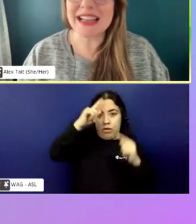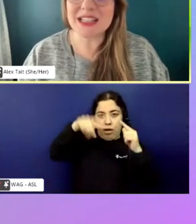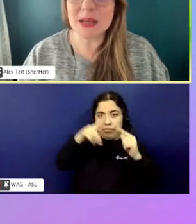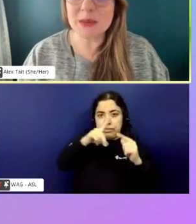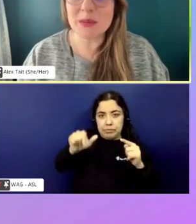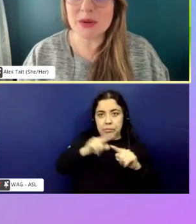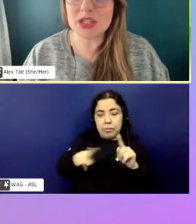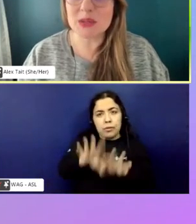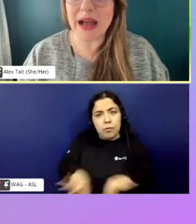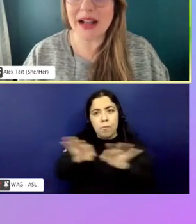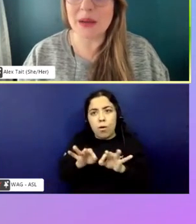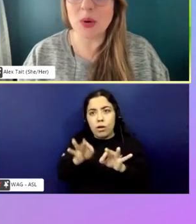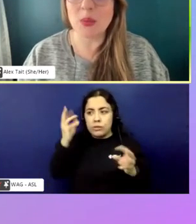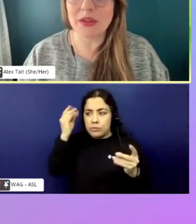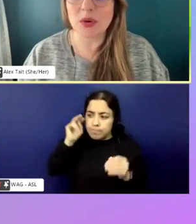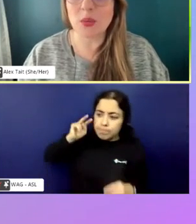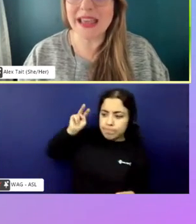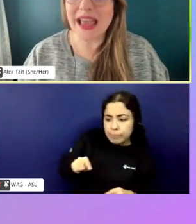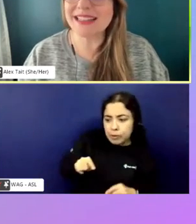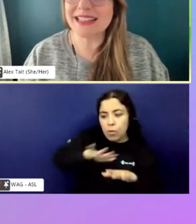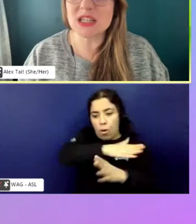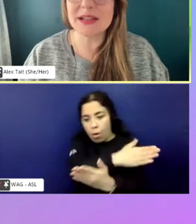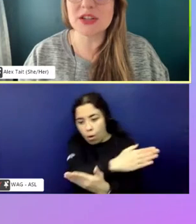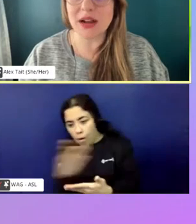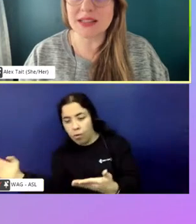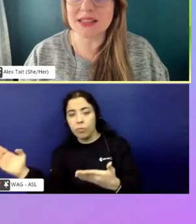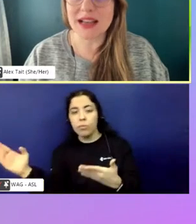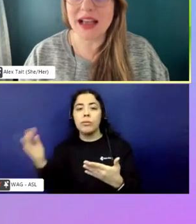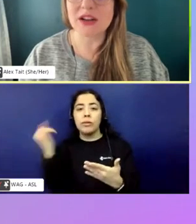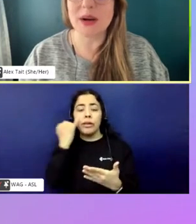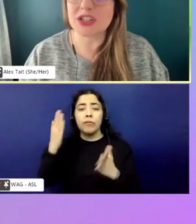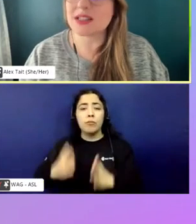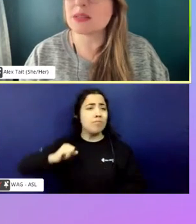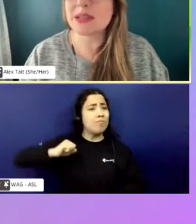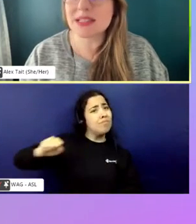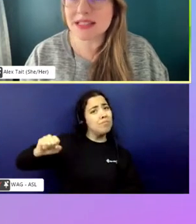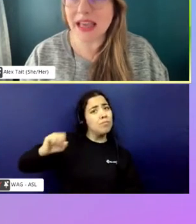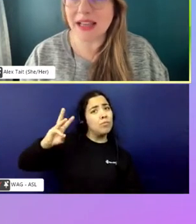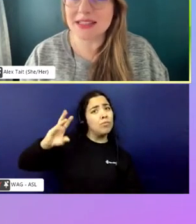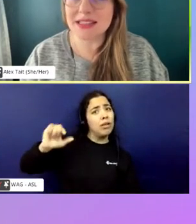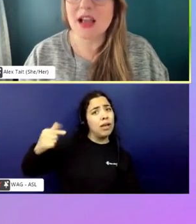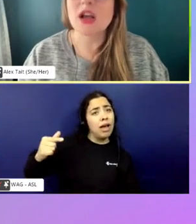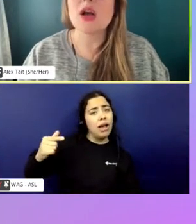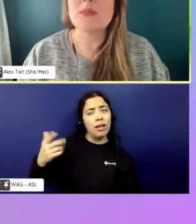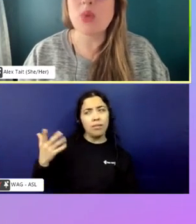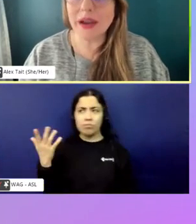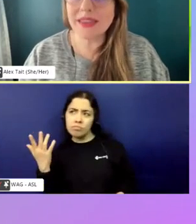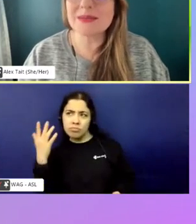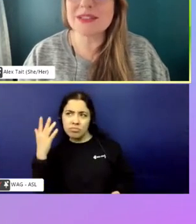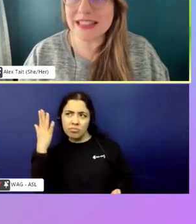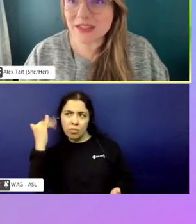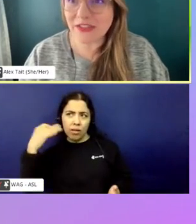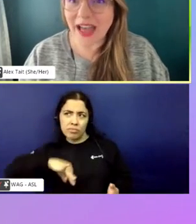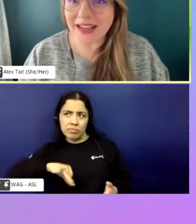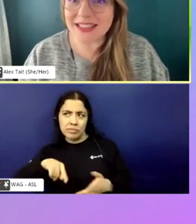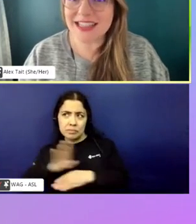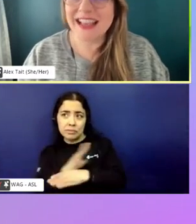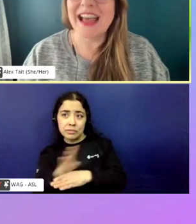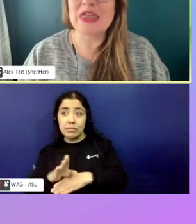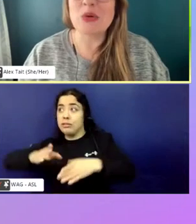support all of these disabilities. Of course that's only the starting point, but it's important starting point. The next time someone pushes back about